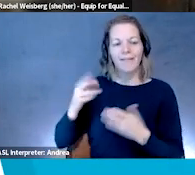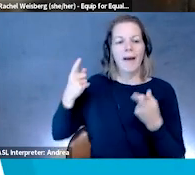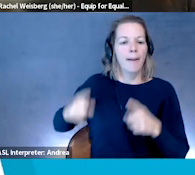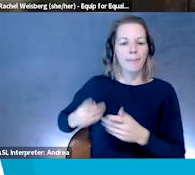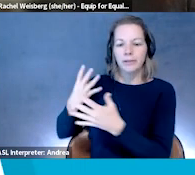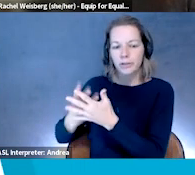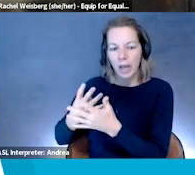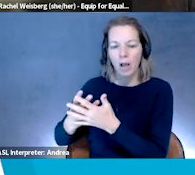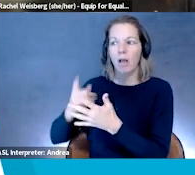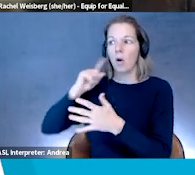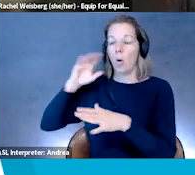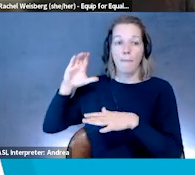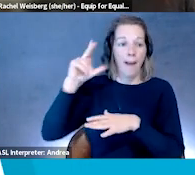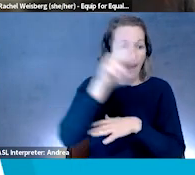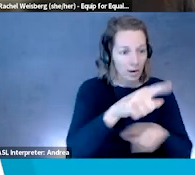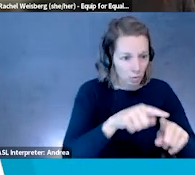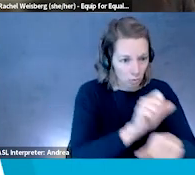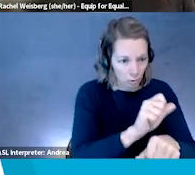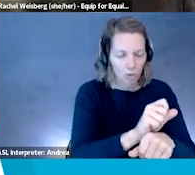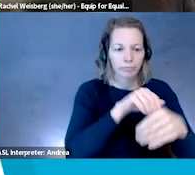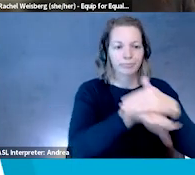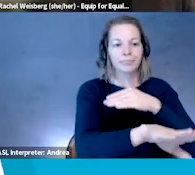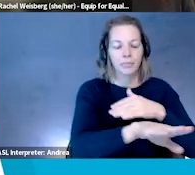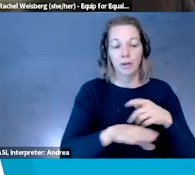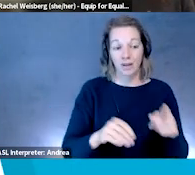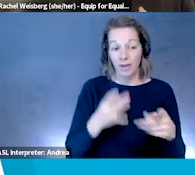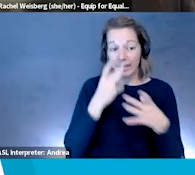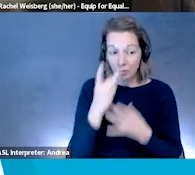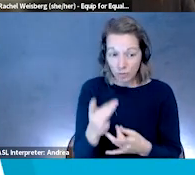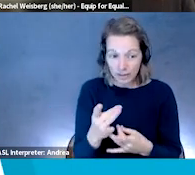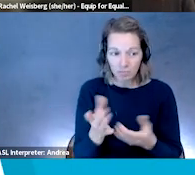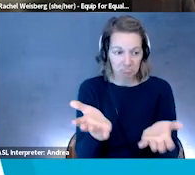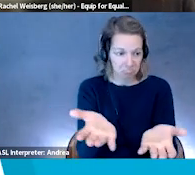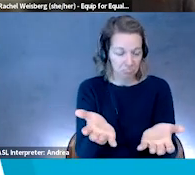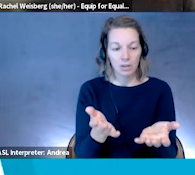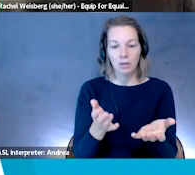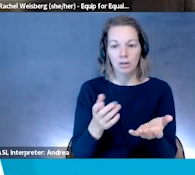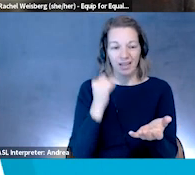TO JUSTICE GRANT. WE HELP PEOPLE WITH